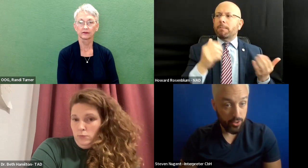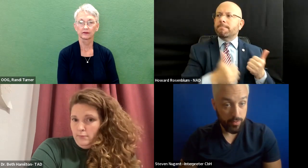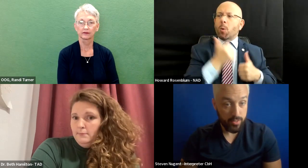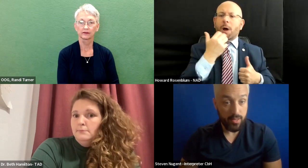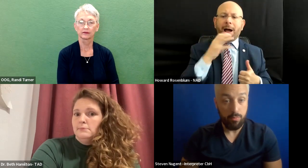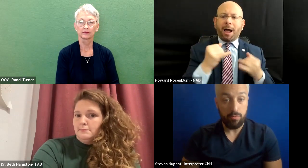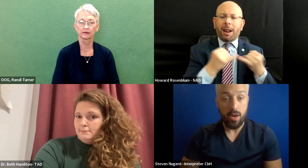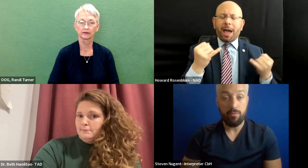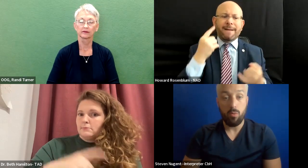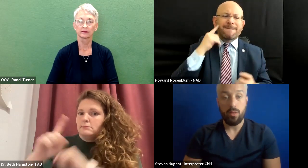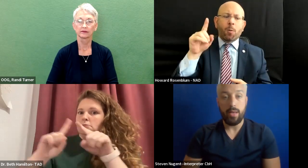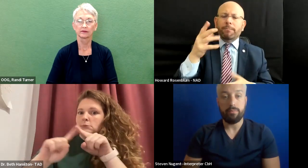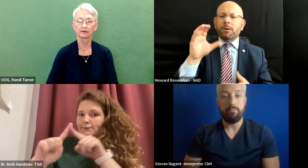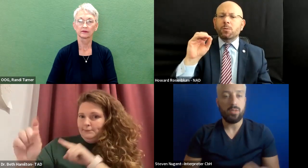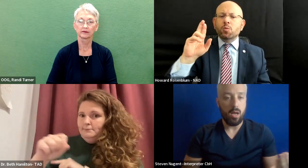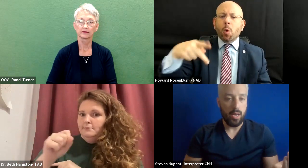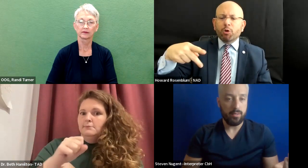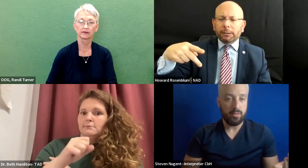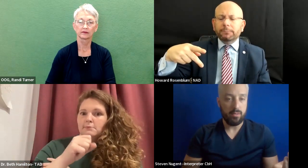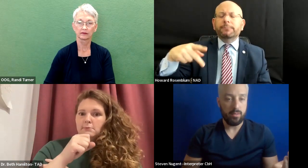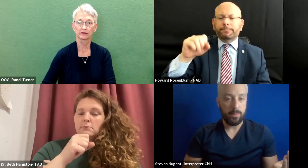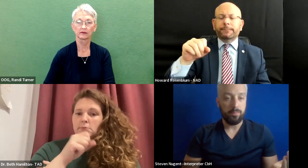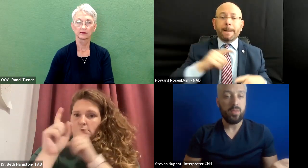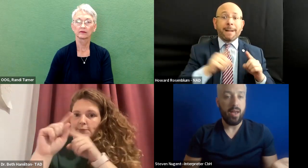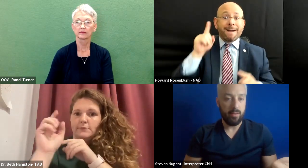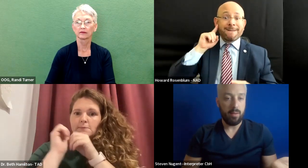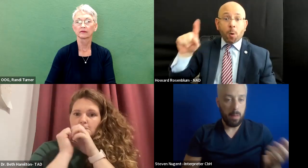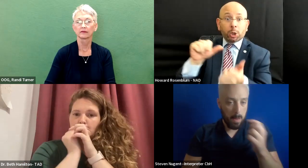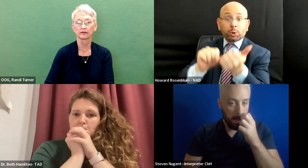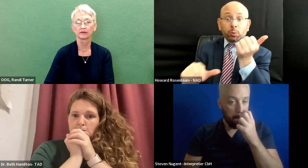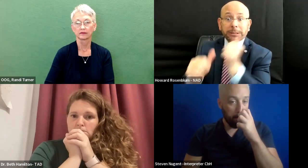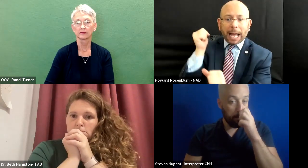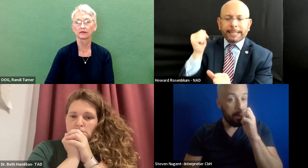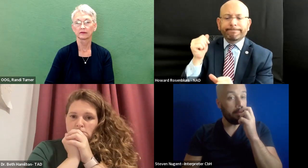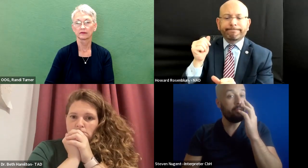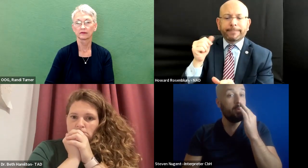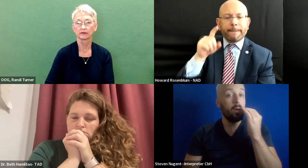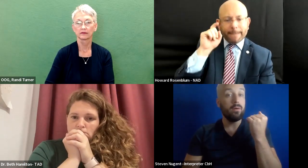there's no ASL direct feature available which is not true.